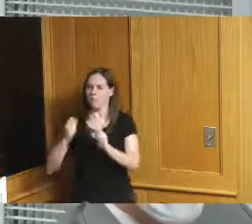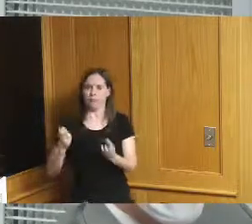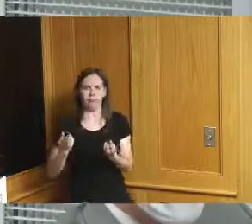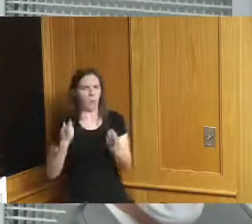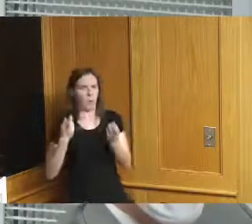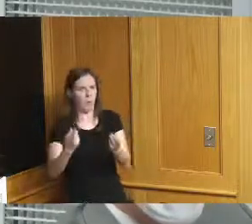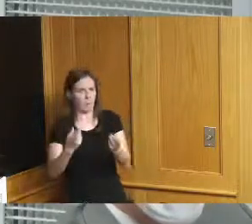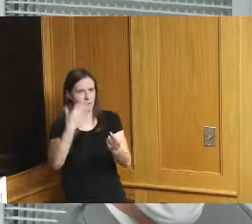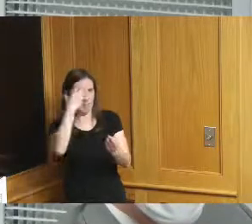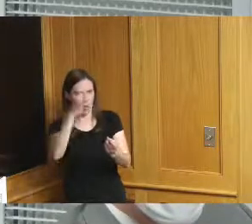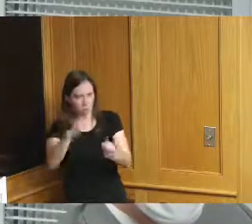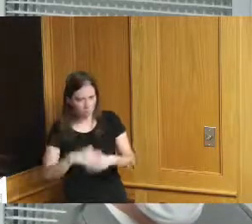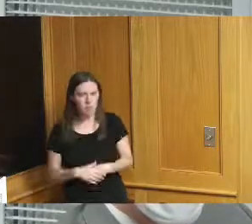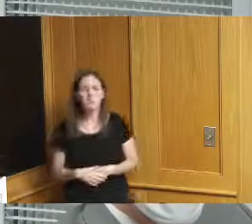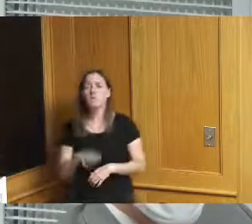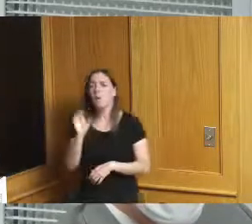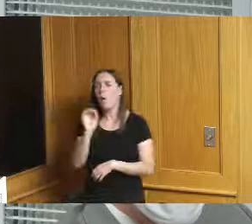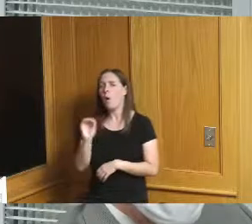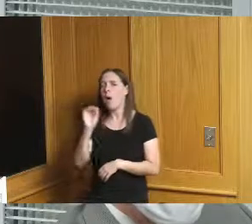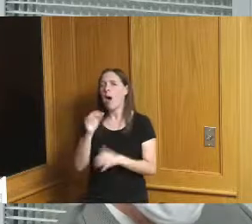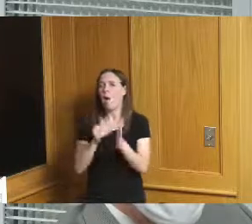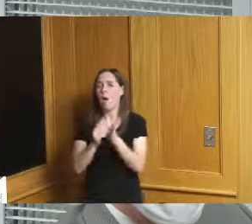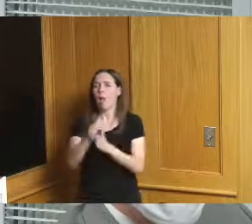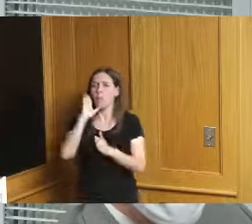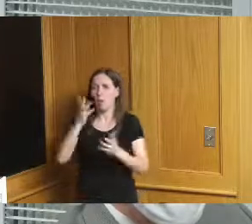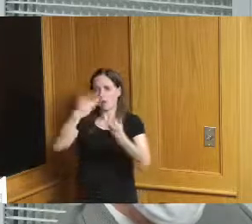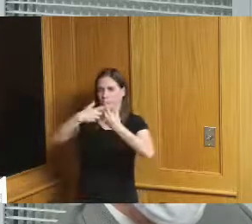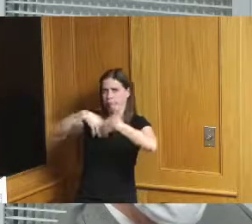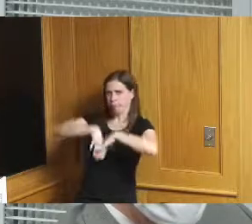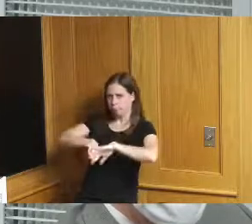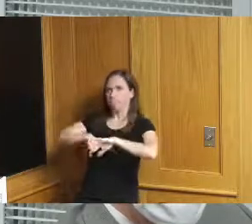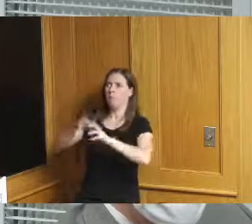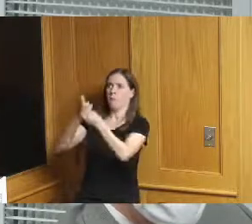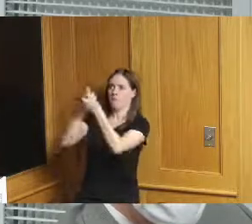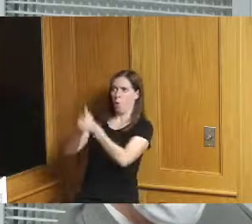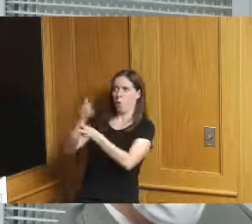Ohio often will align pretty closely with the Centers for Disease Control and so moving